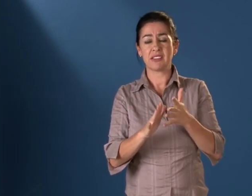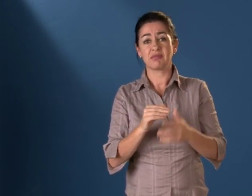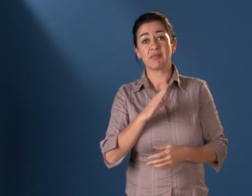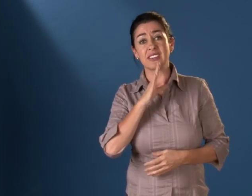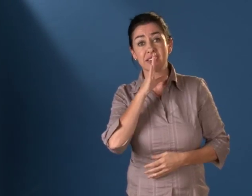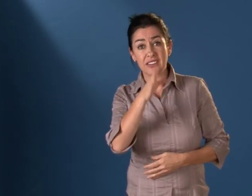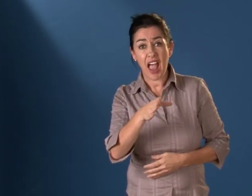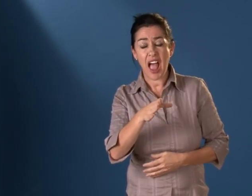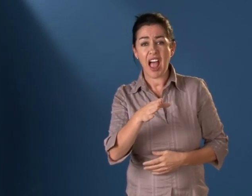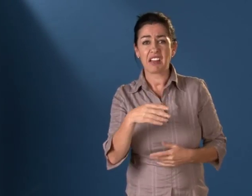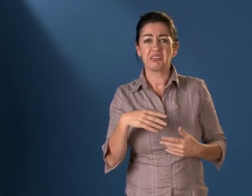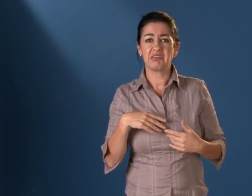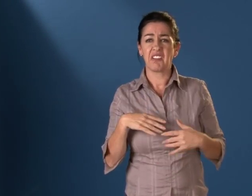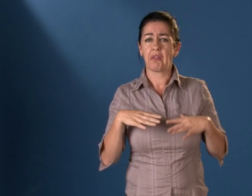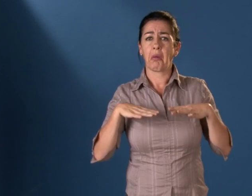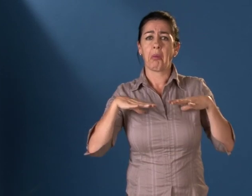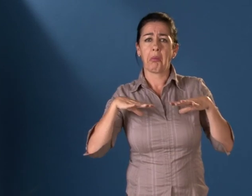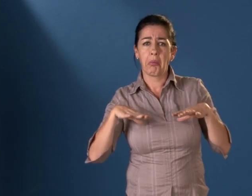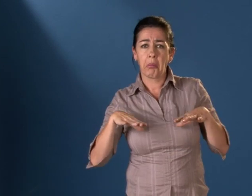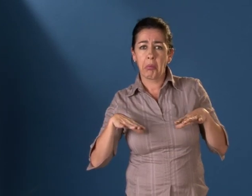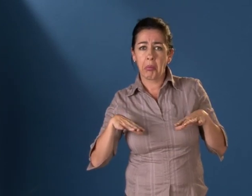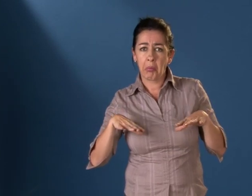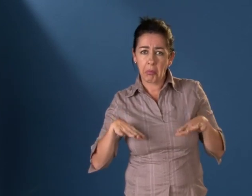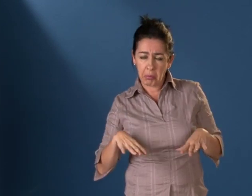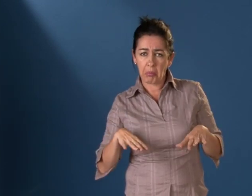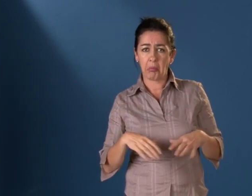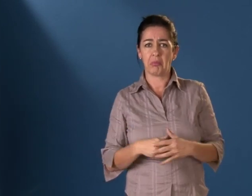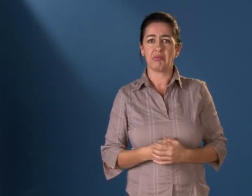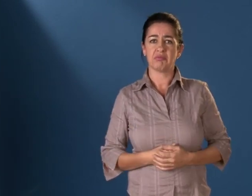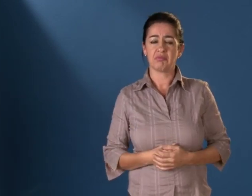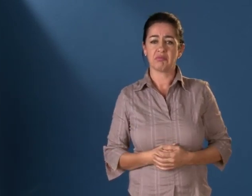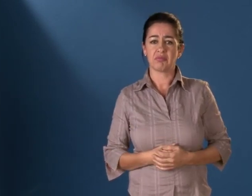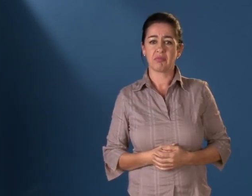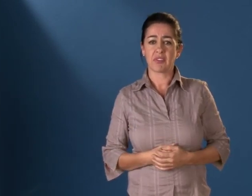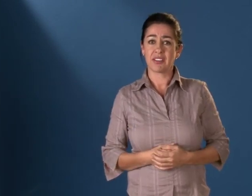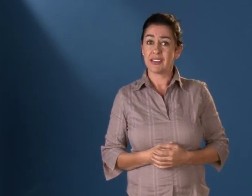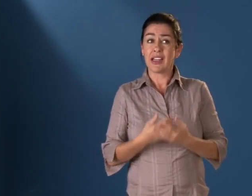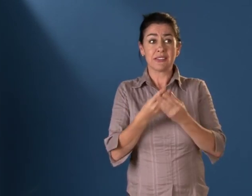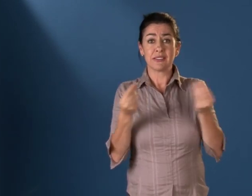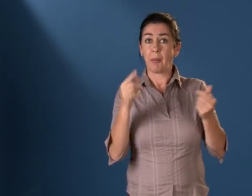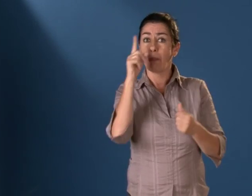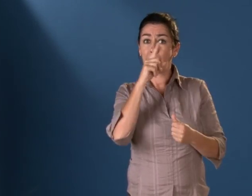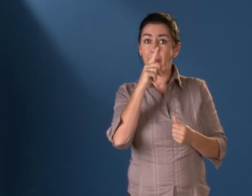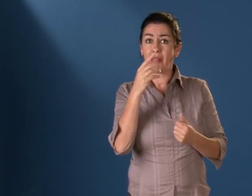often thought to mean sadness or a low mood. However, depression is more than just a low